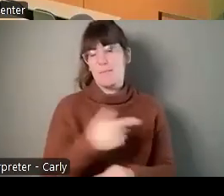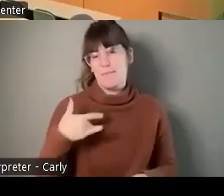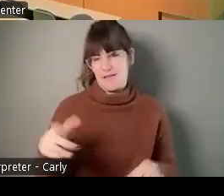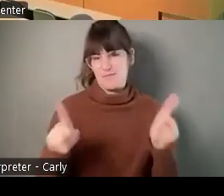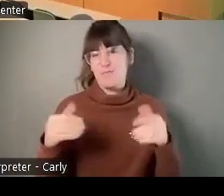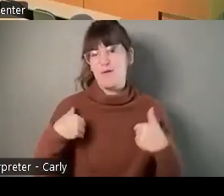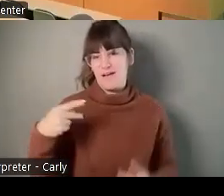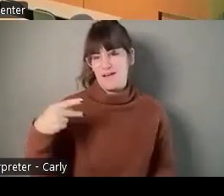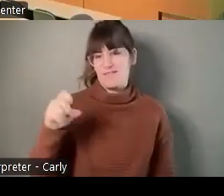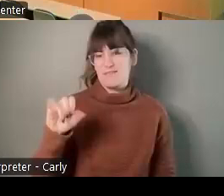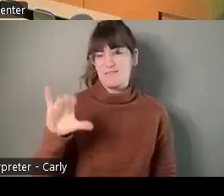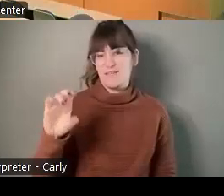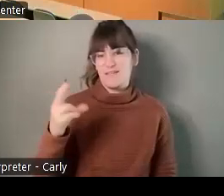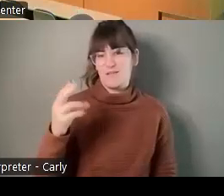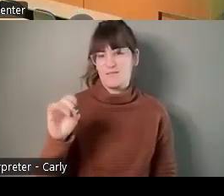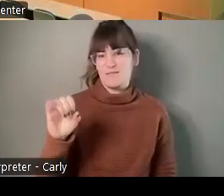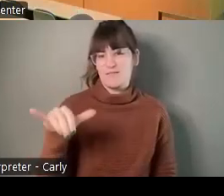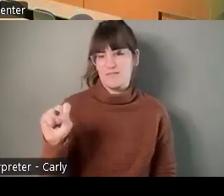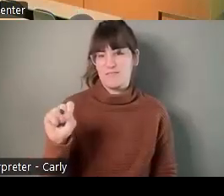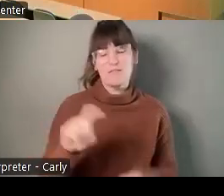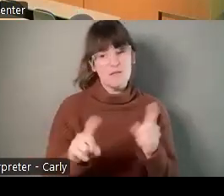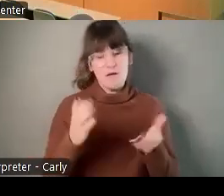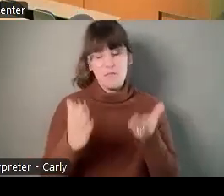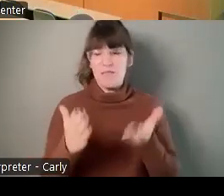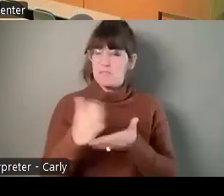but we occasionally get patients who I think would be a really good fit for something like this in